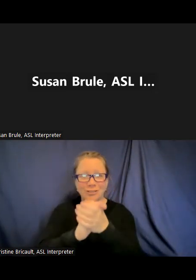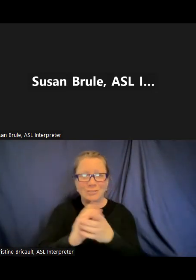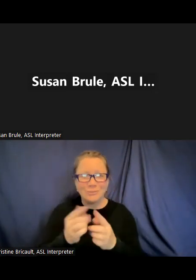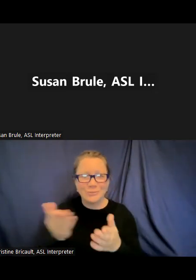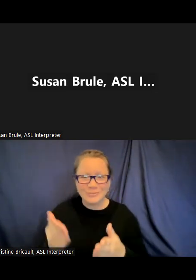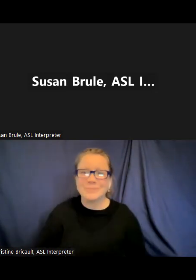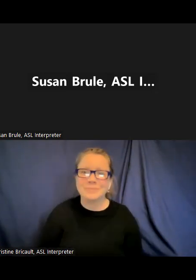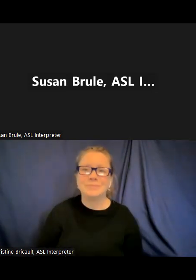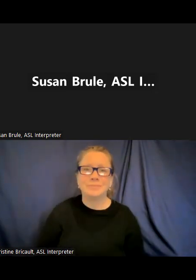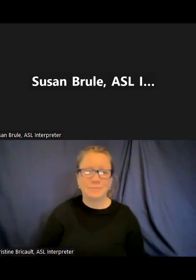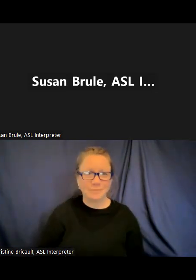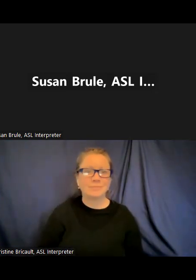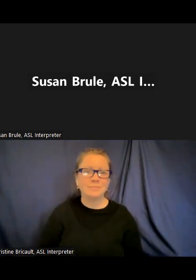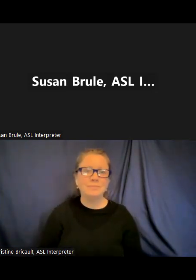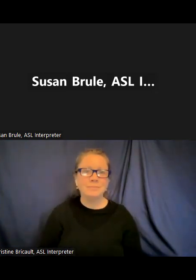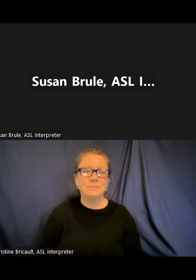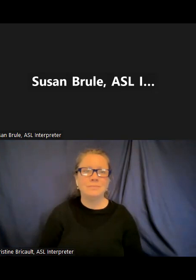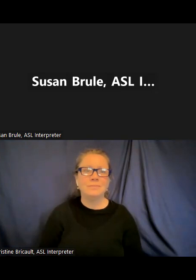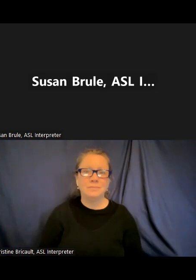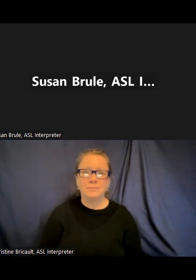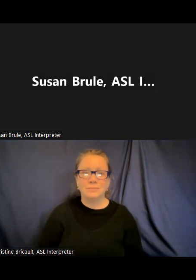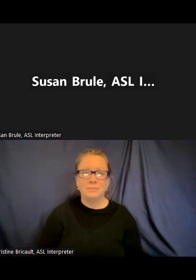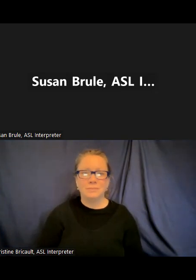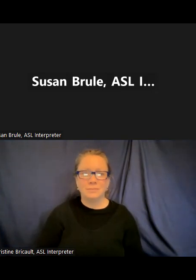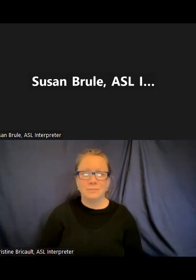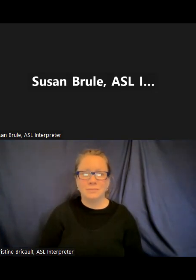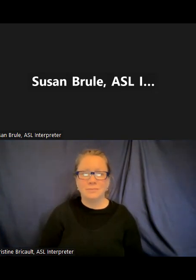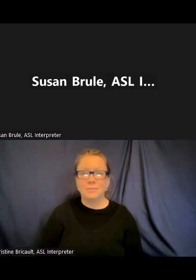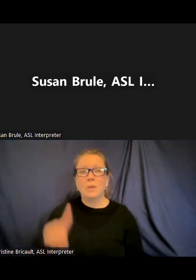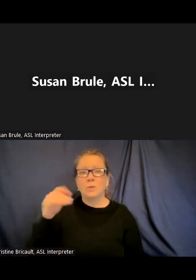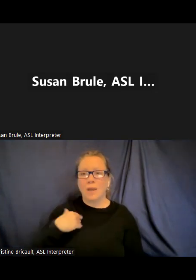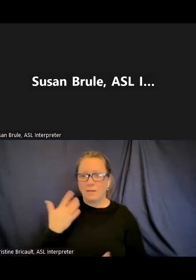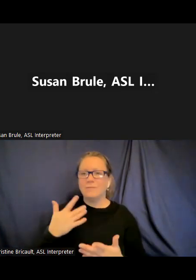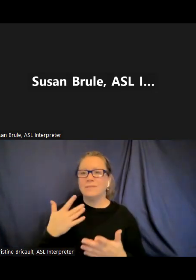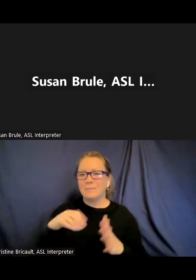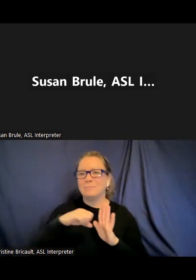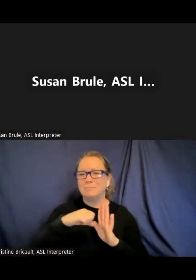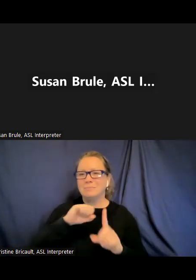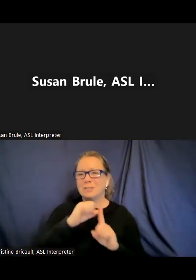All right, and so we've got a couple scenarios for Title II.